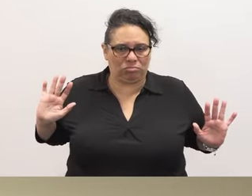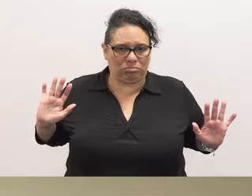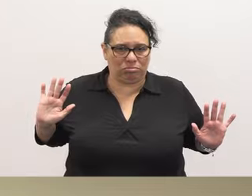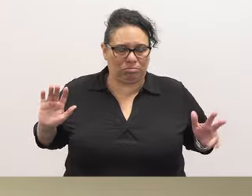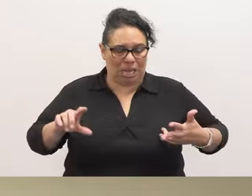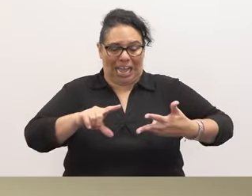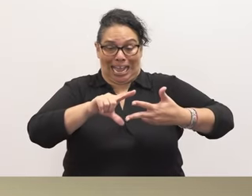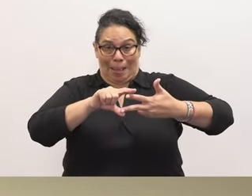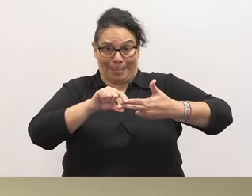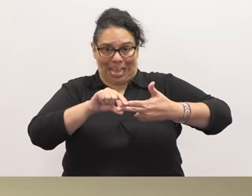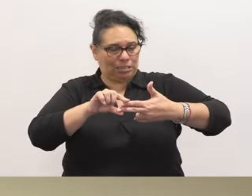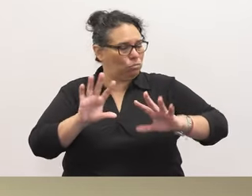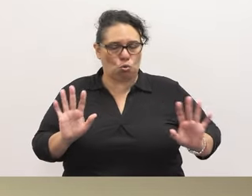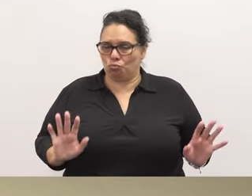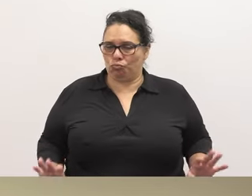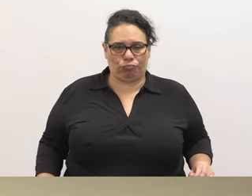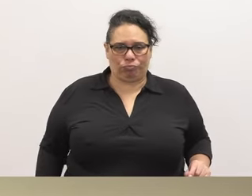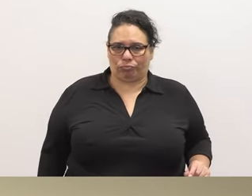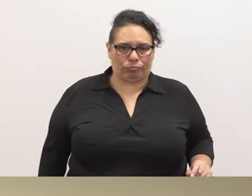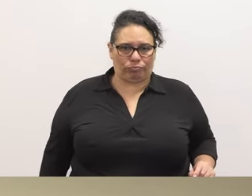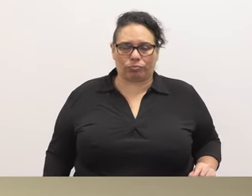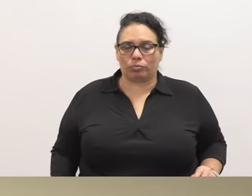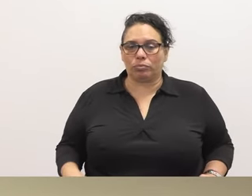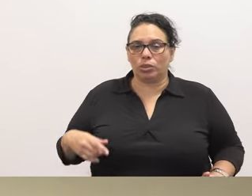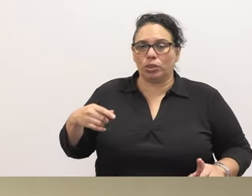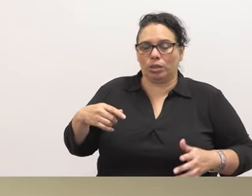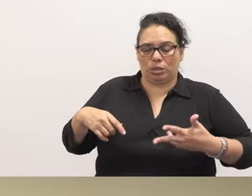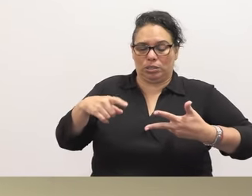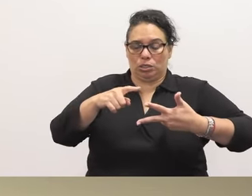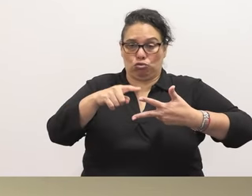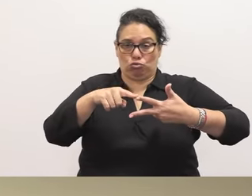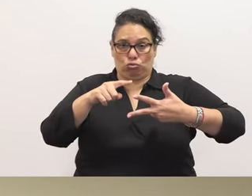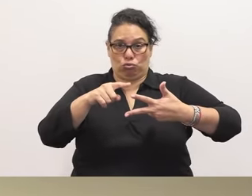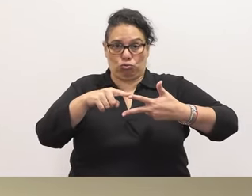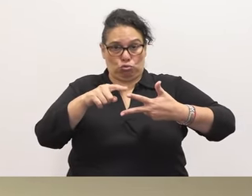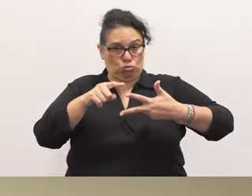On the upside, goal two encompasses goal three.